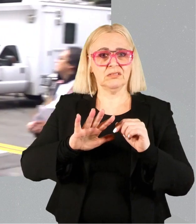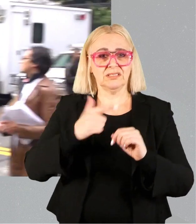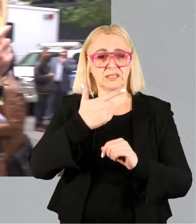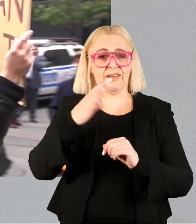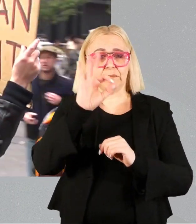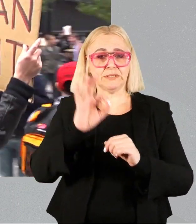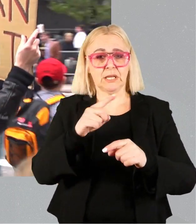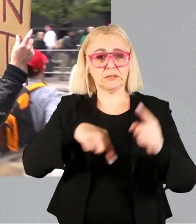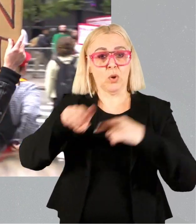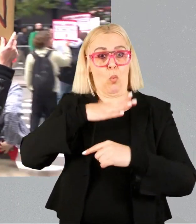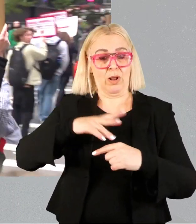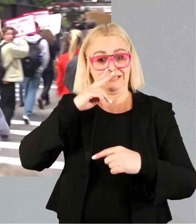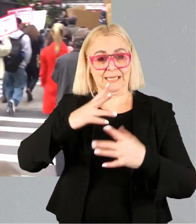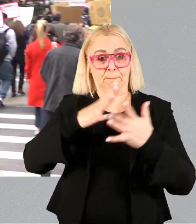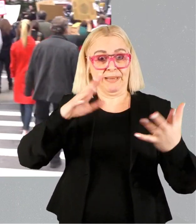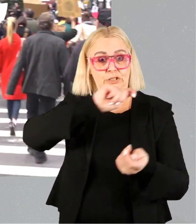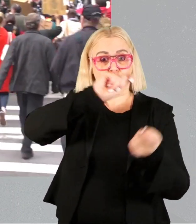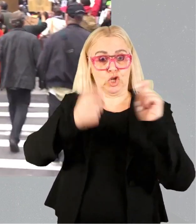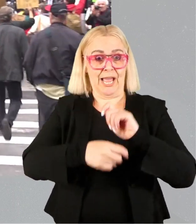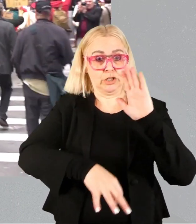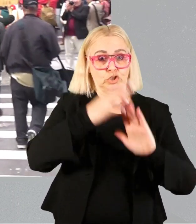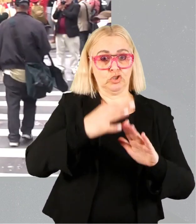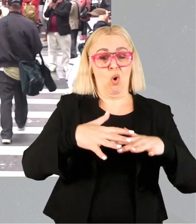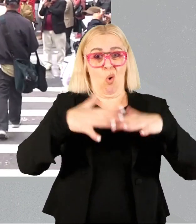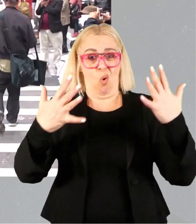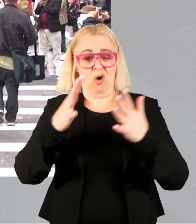quarters of the population want to see major reforms or a complete overhaul.